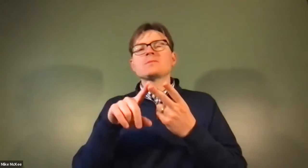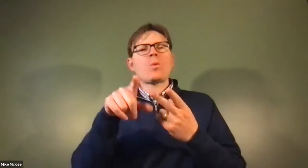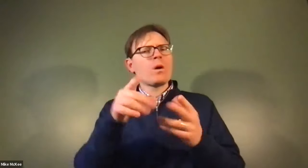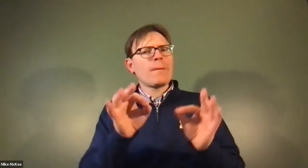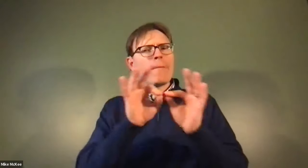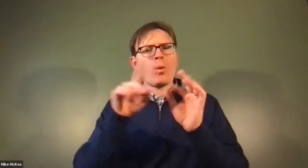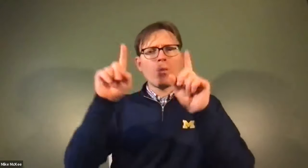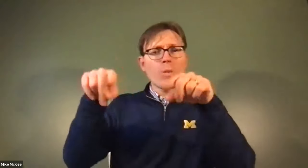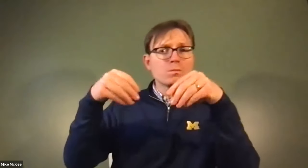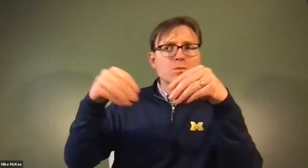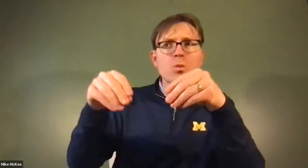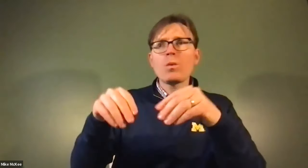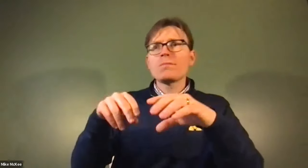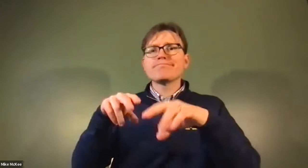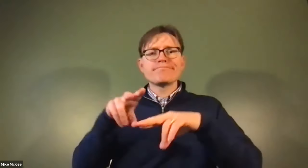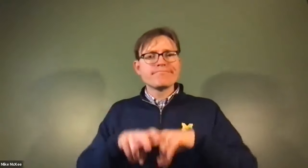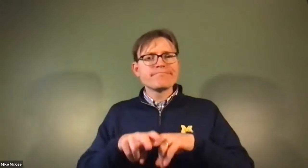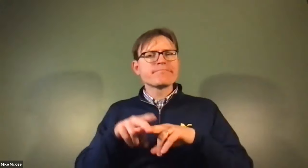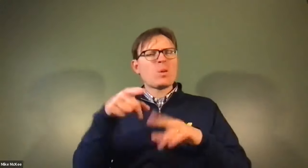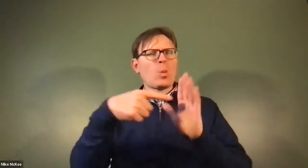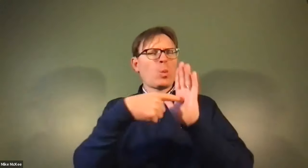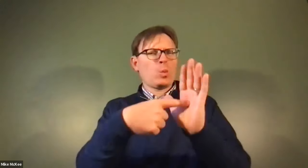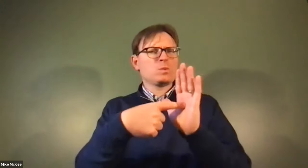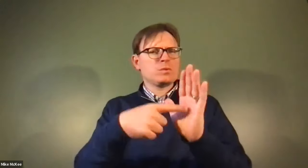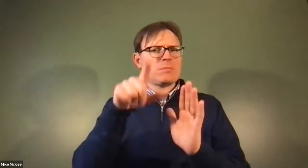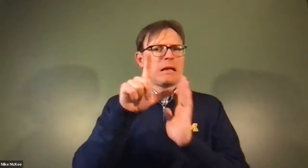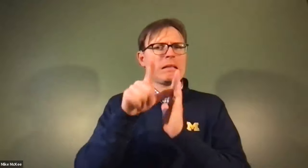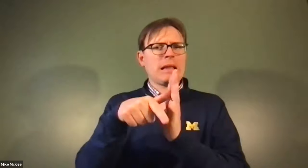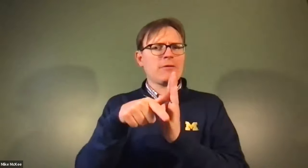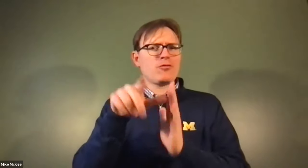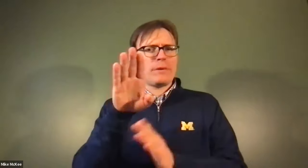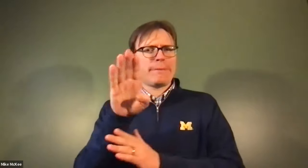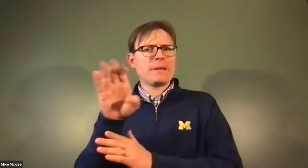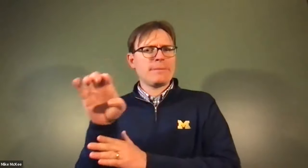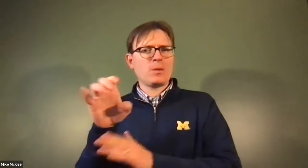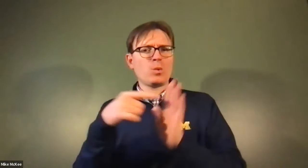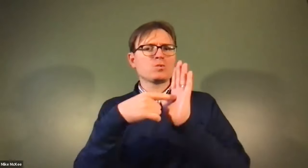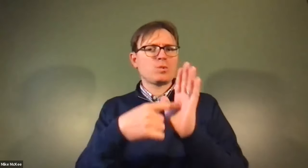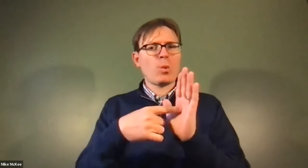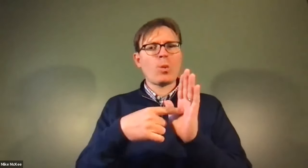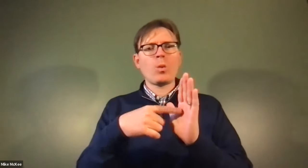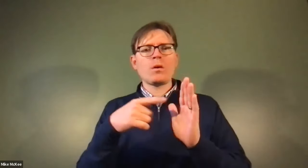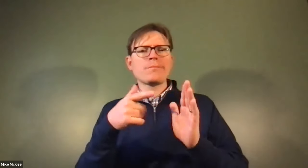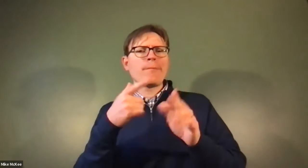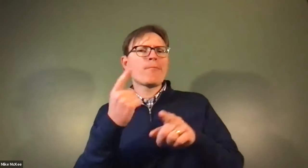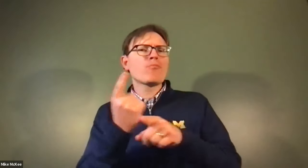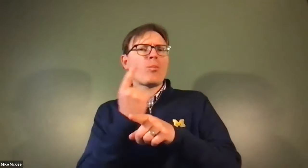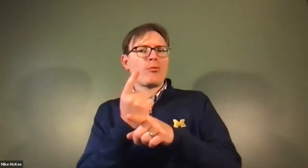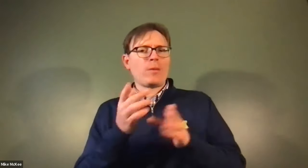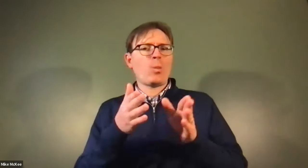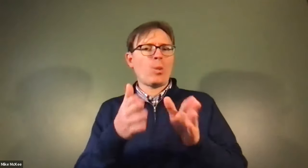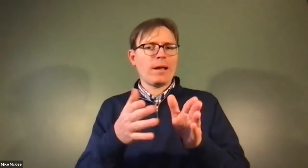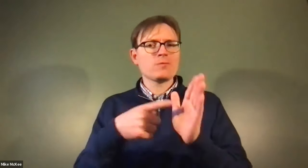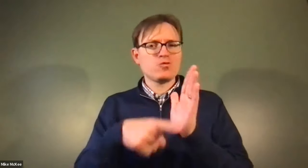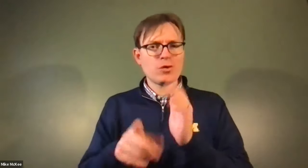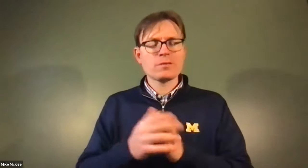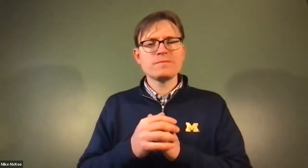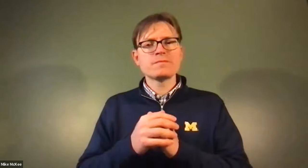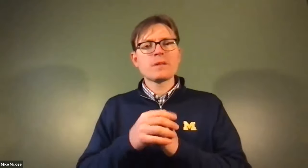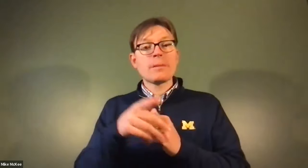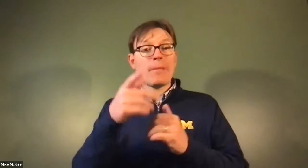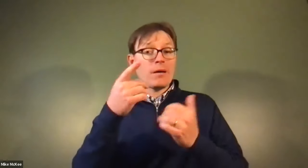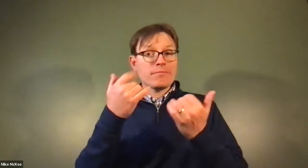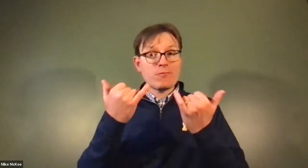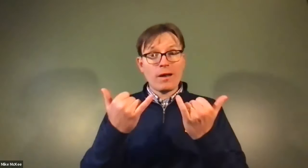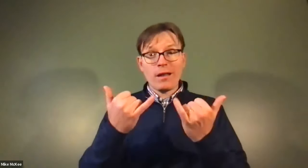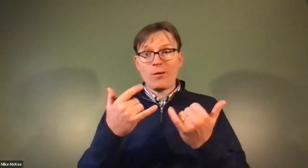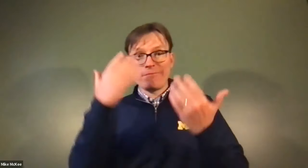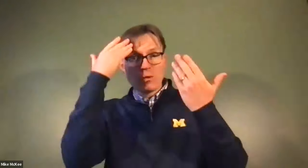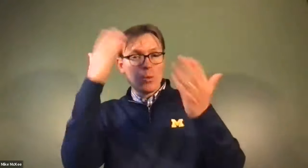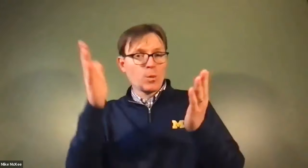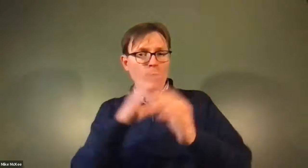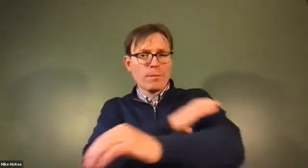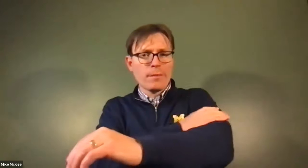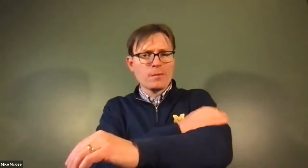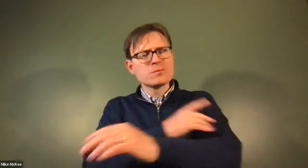James Cech: it's they neither never have checked before, but you know even a store often has those blood pressure machines and I know that bb is going to demonstrate with a home blood pressure machine this evening.